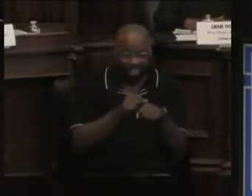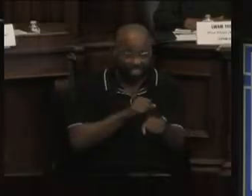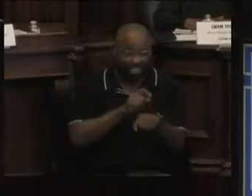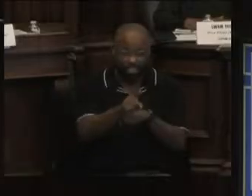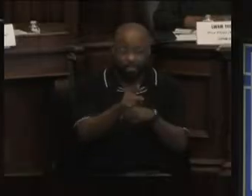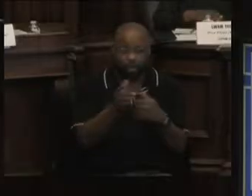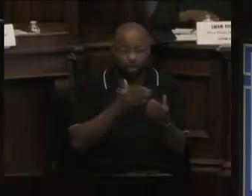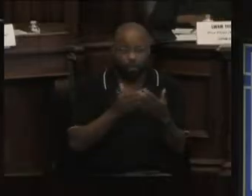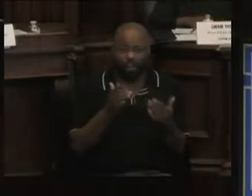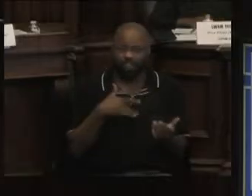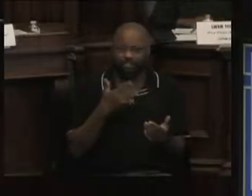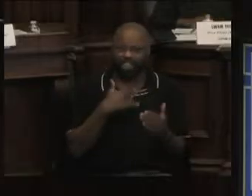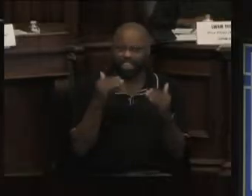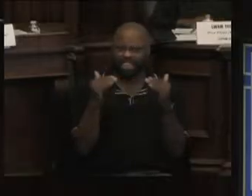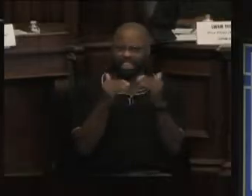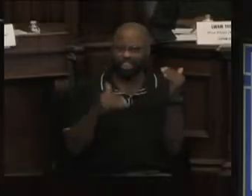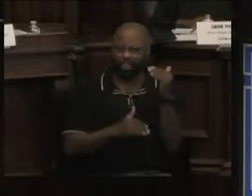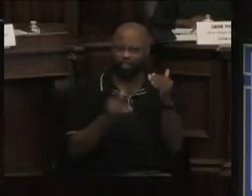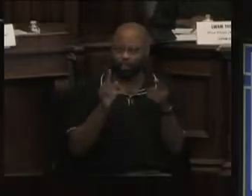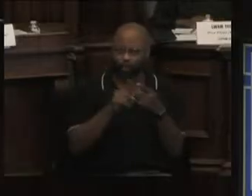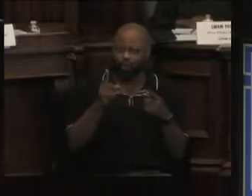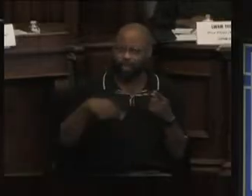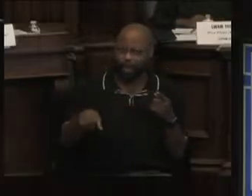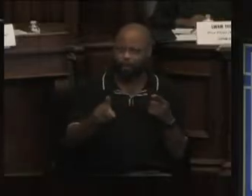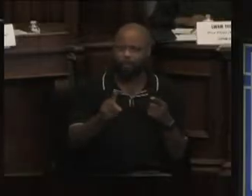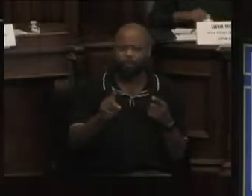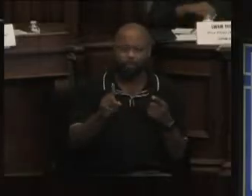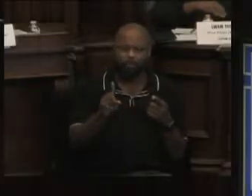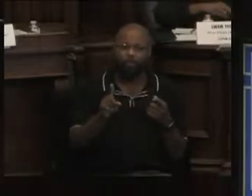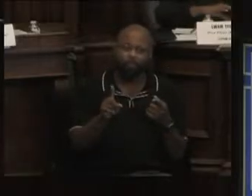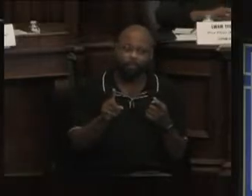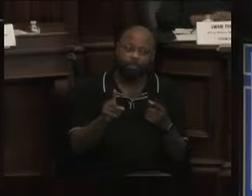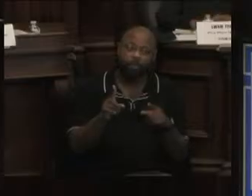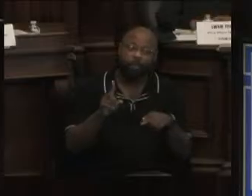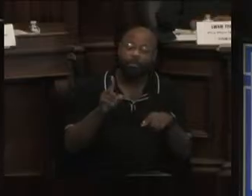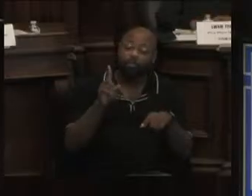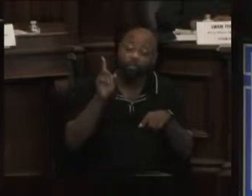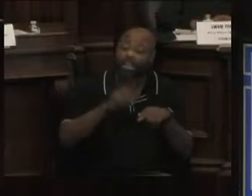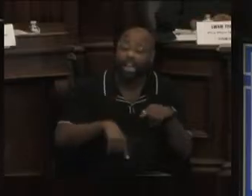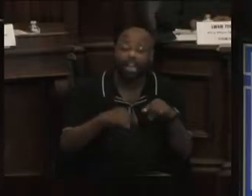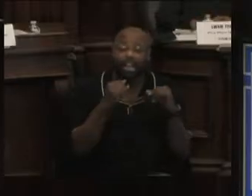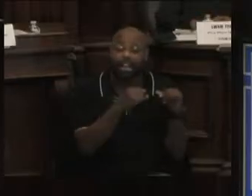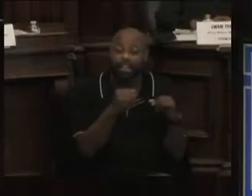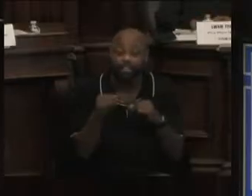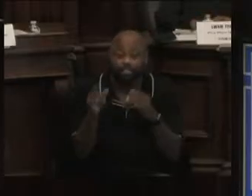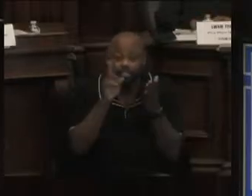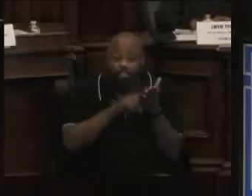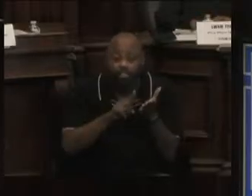People need to have a place to be able to submit what they